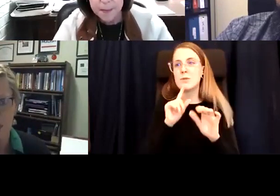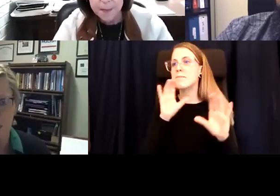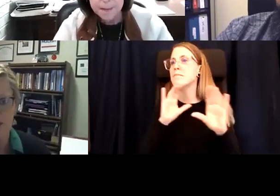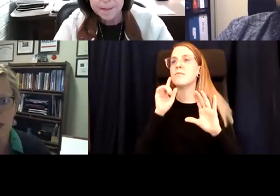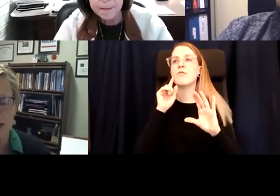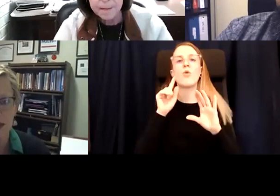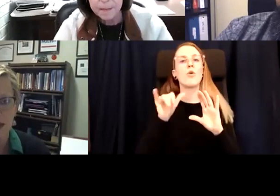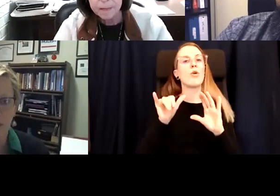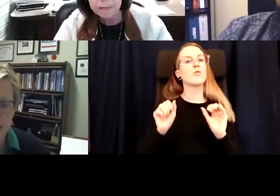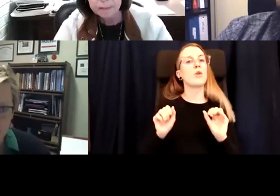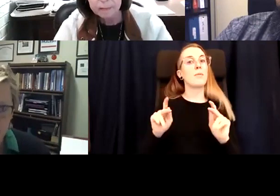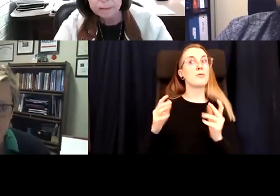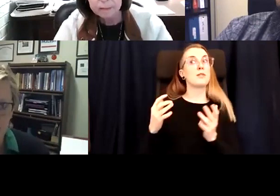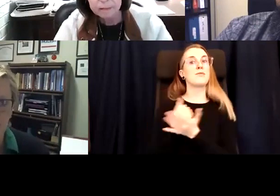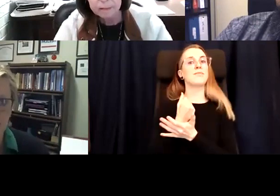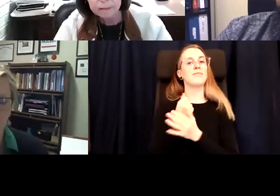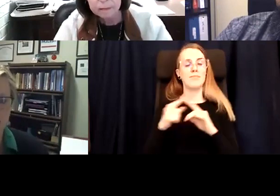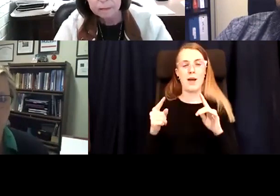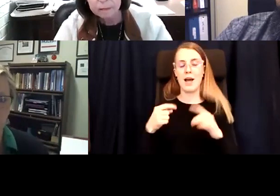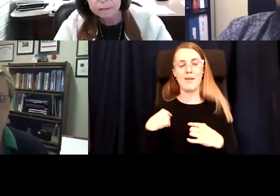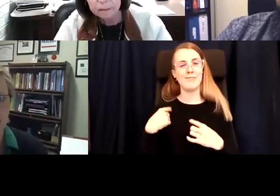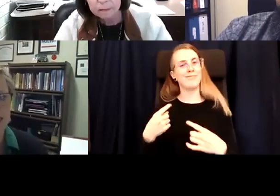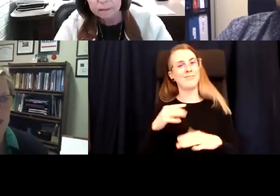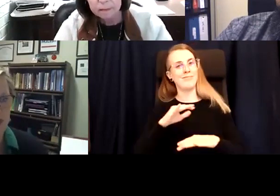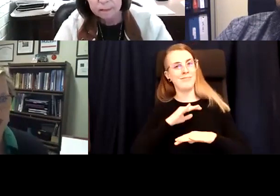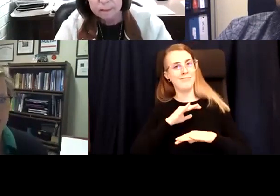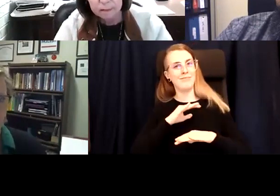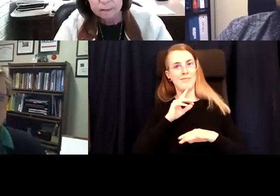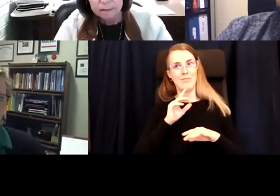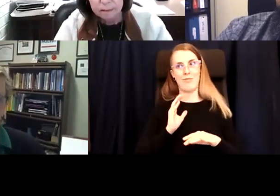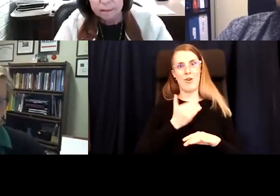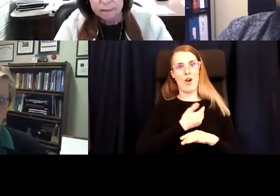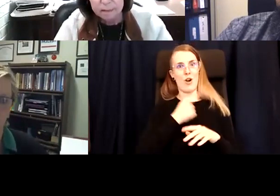but we've been pleased with the ability for us to rethink some of the things that we do